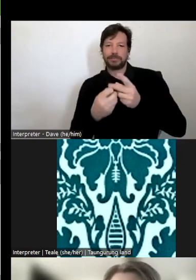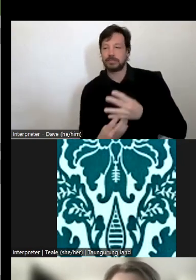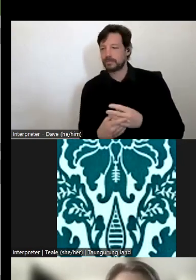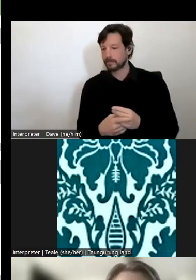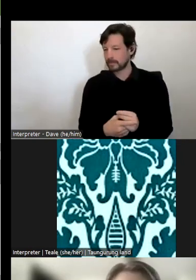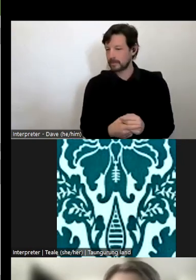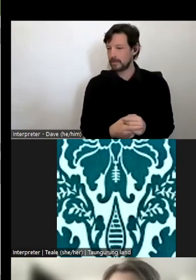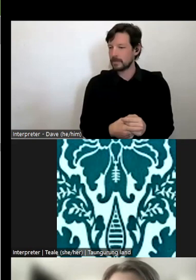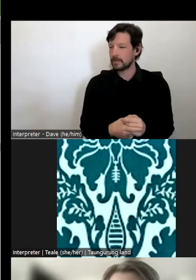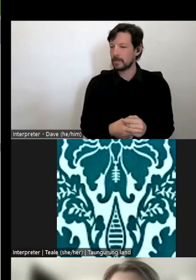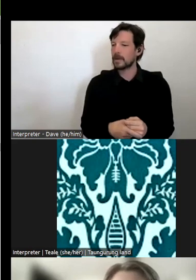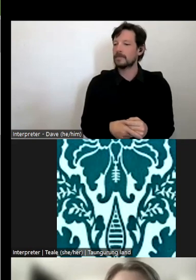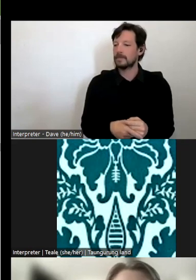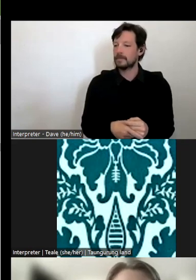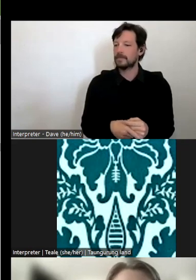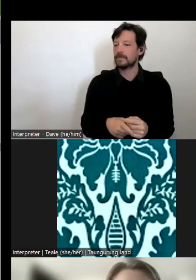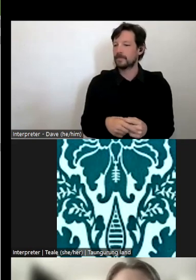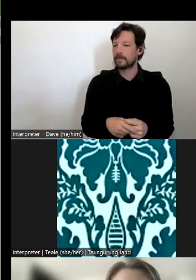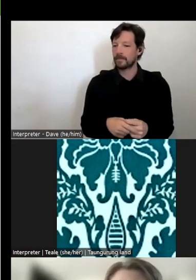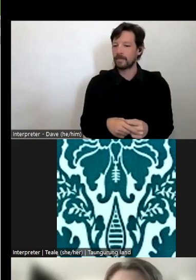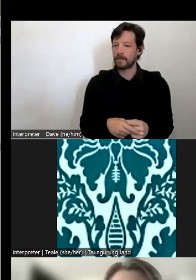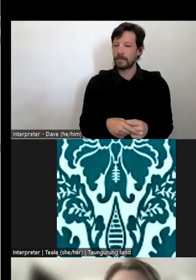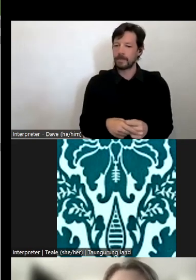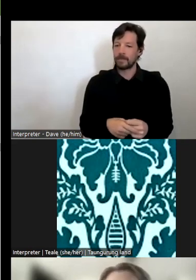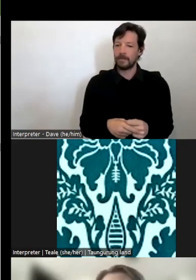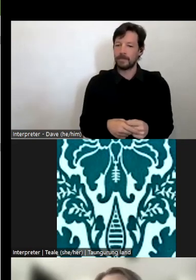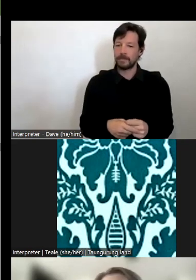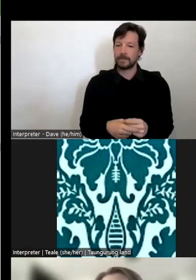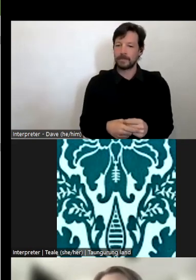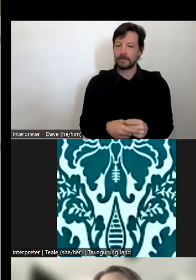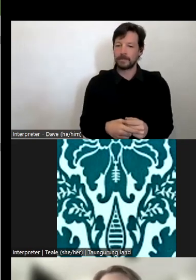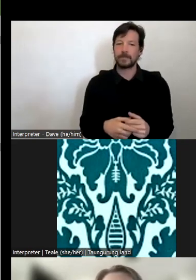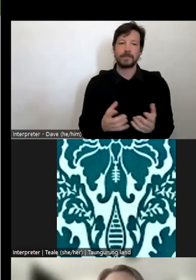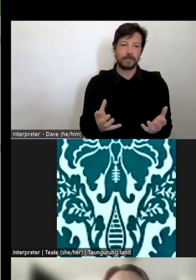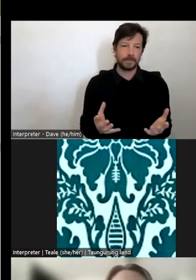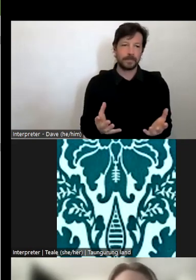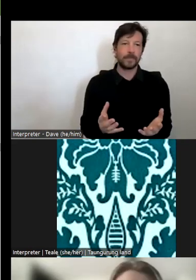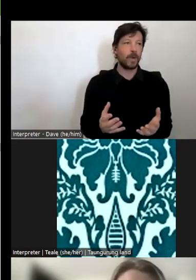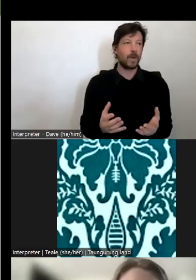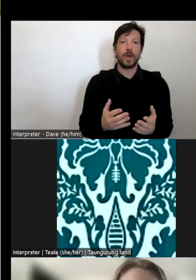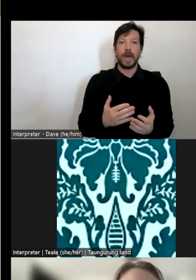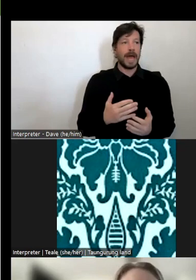that's been published. So for us in our clinic, we looked at all that,